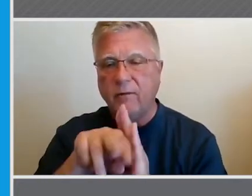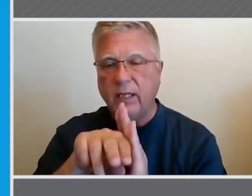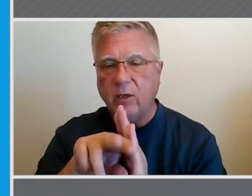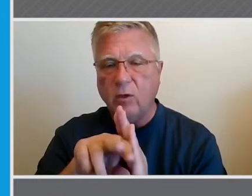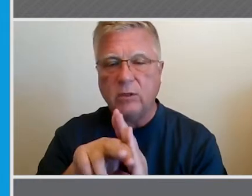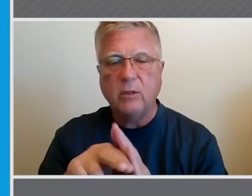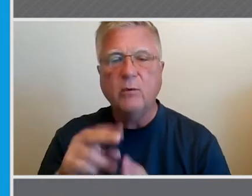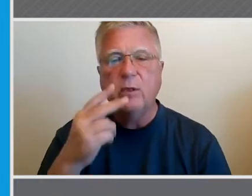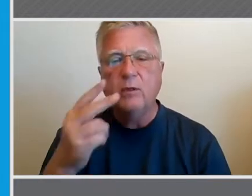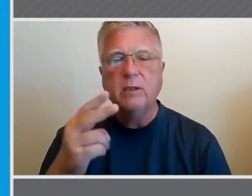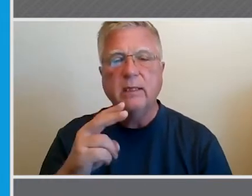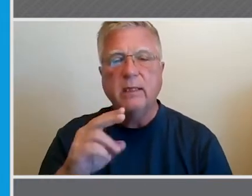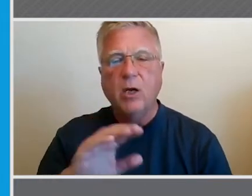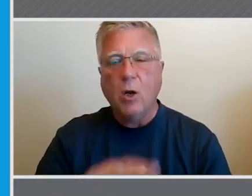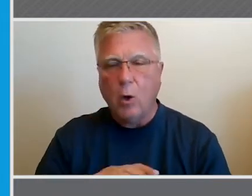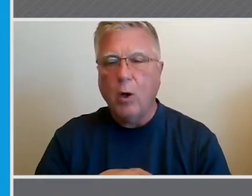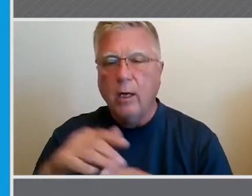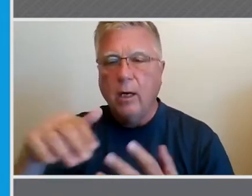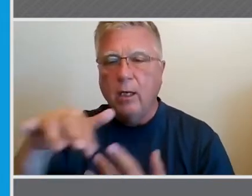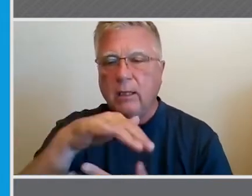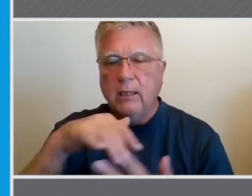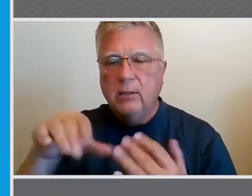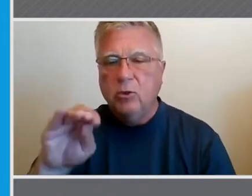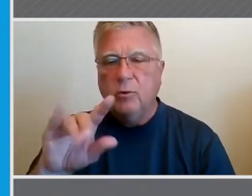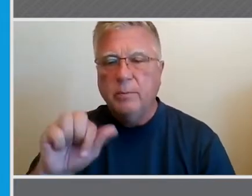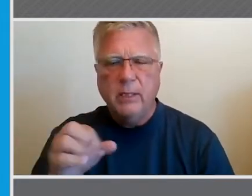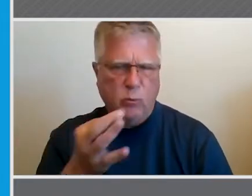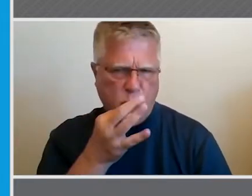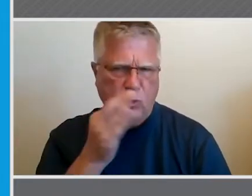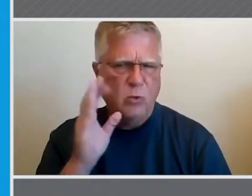on to our social media soon and they talk about different topics we have one